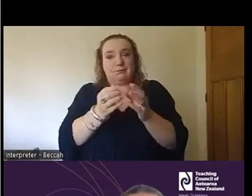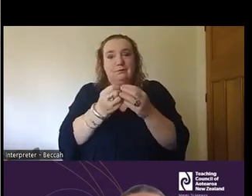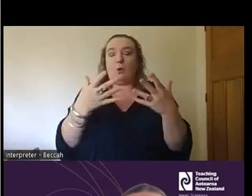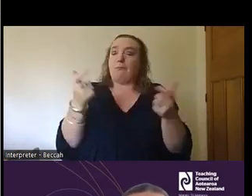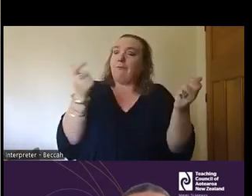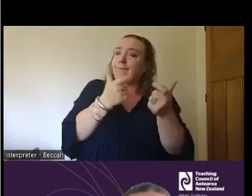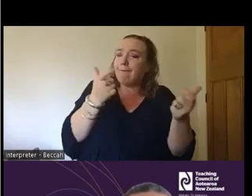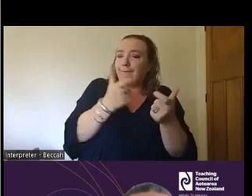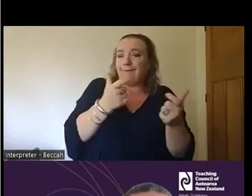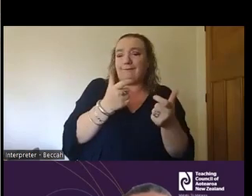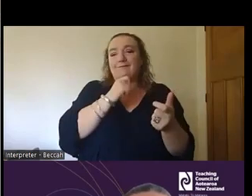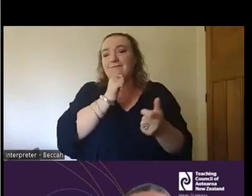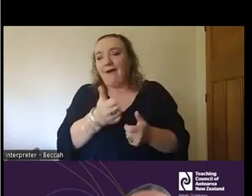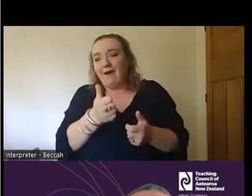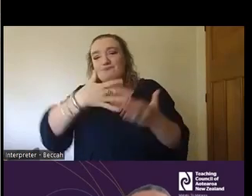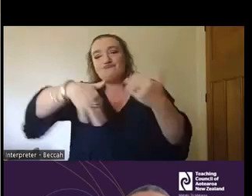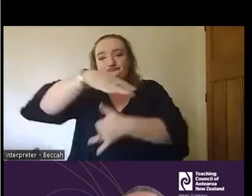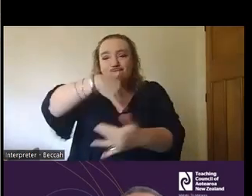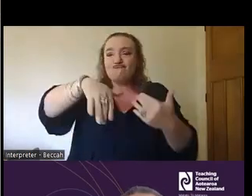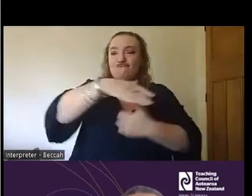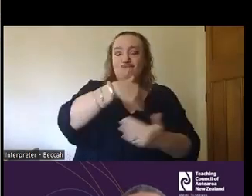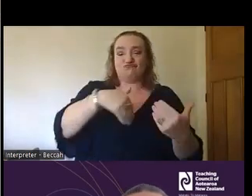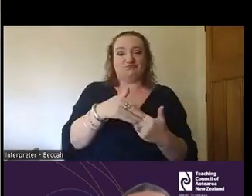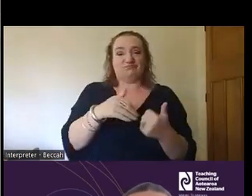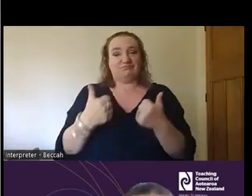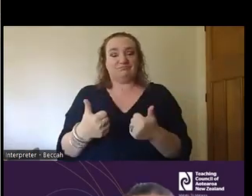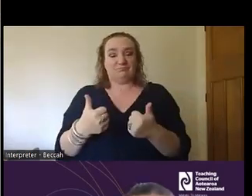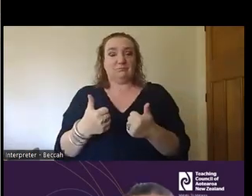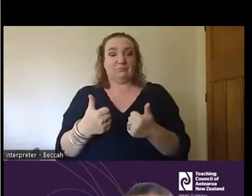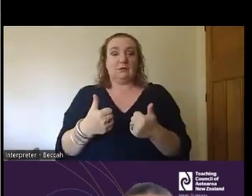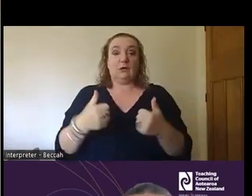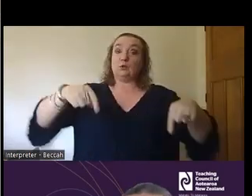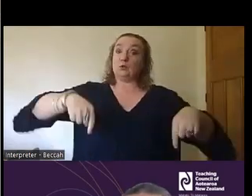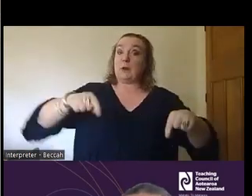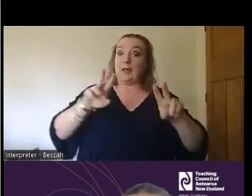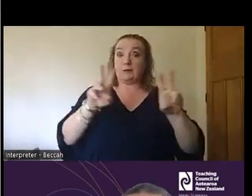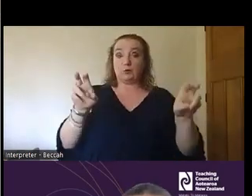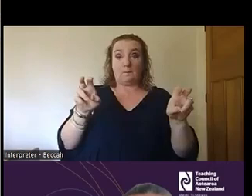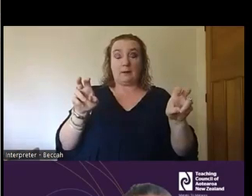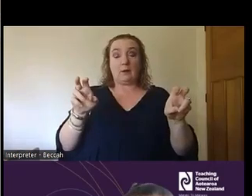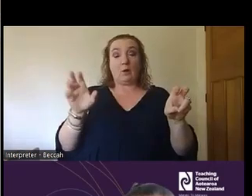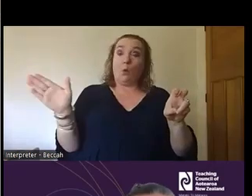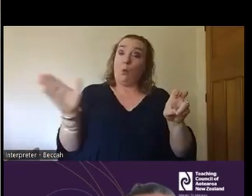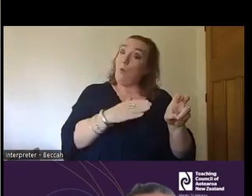and hilarity along the way. Which brings us to the topic for today. Everybody wants to be included.